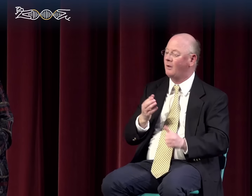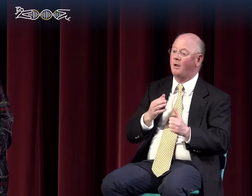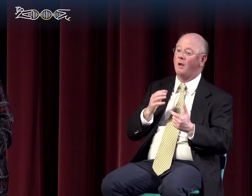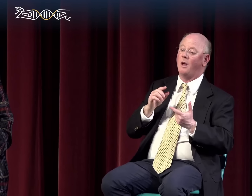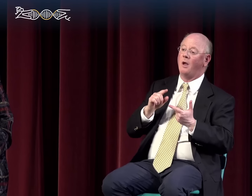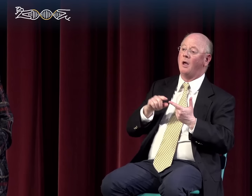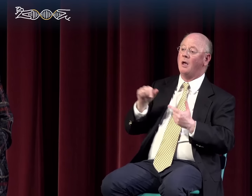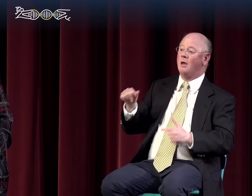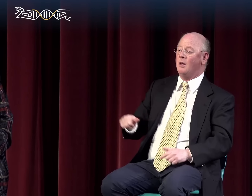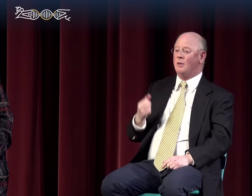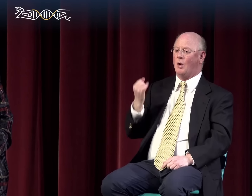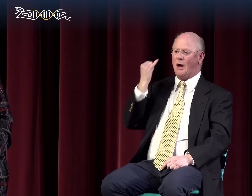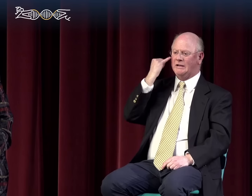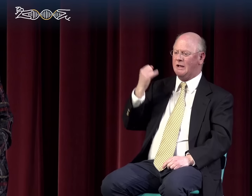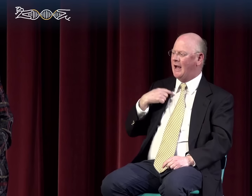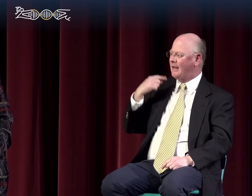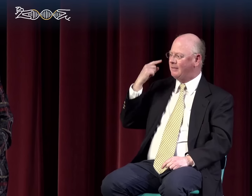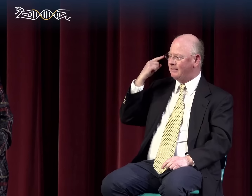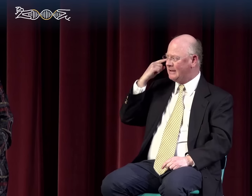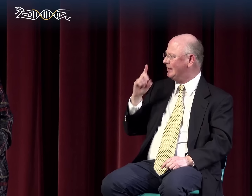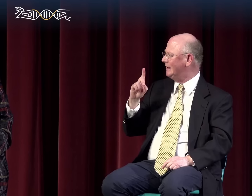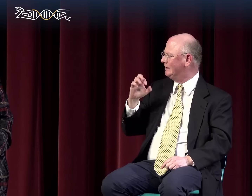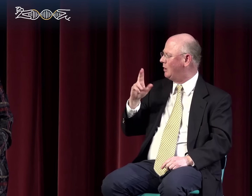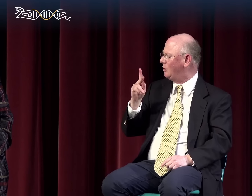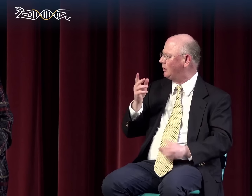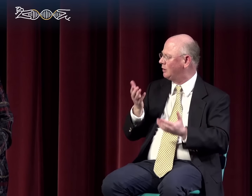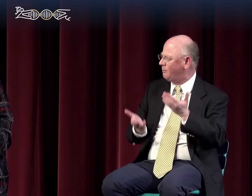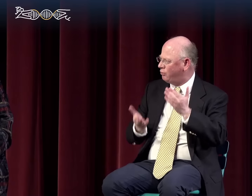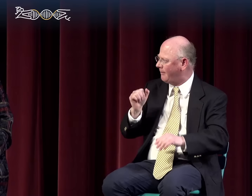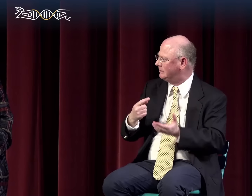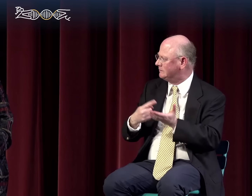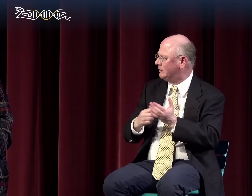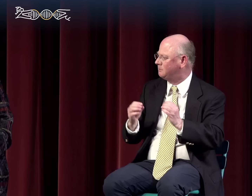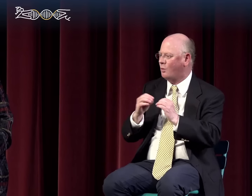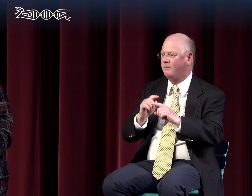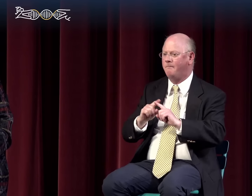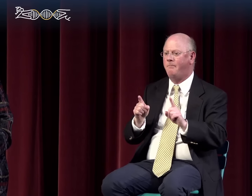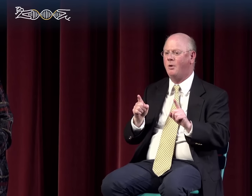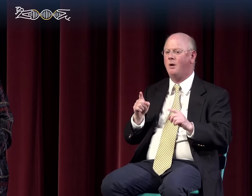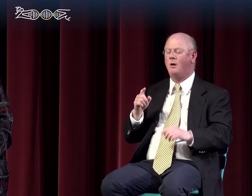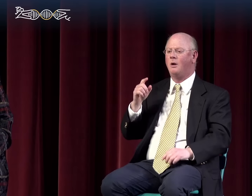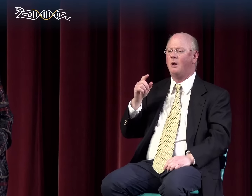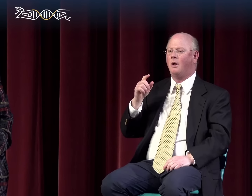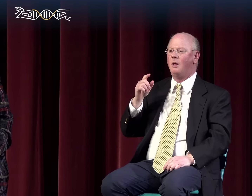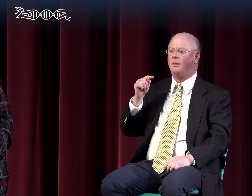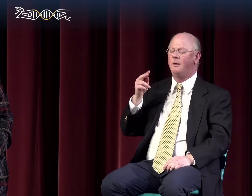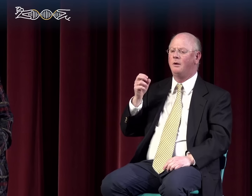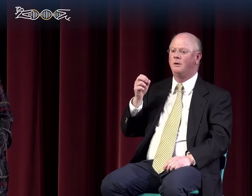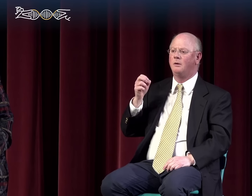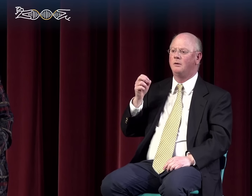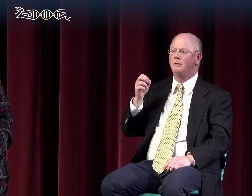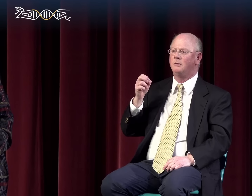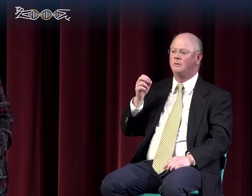Now, I think another idea that Derek could speak to more is notion of